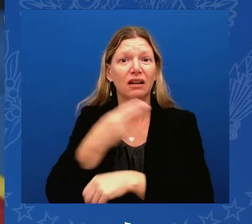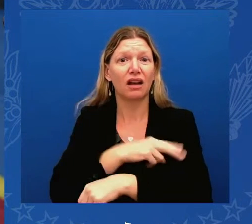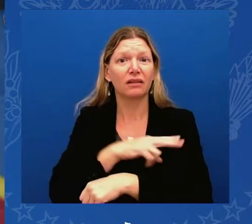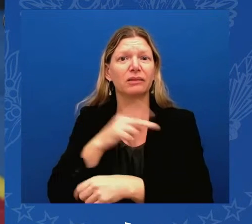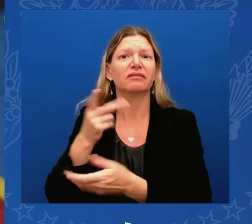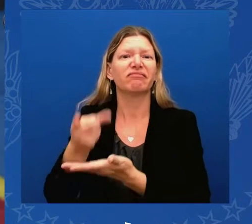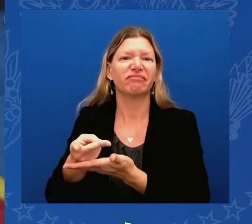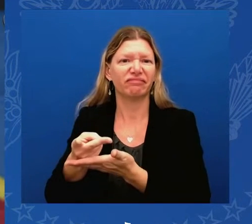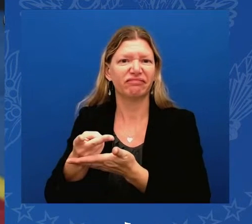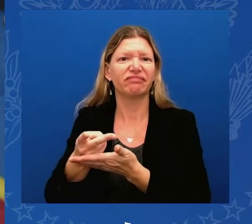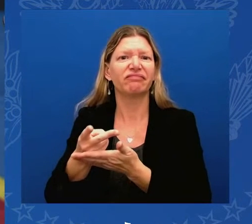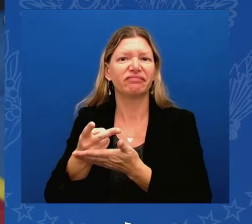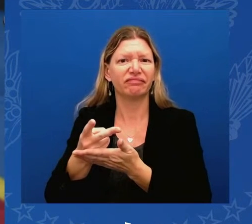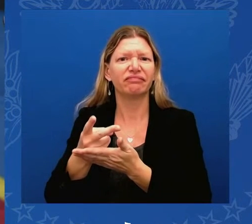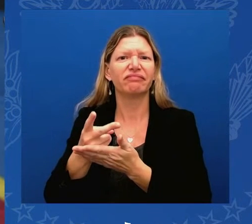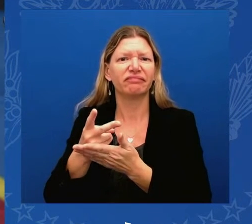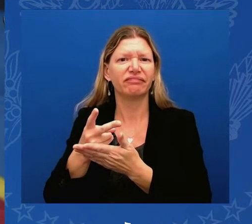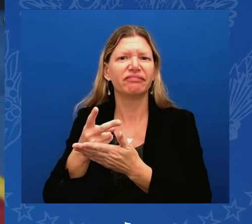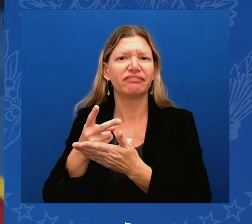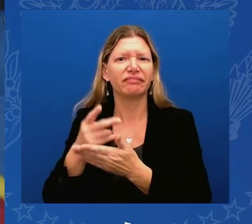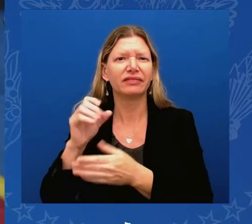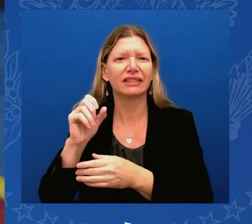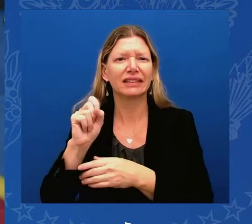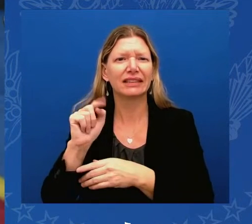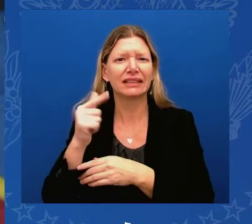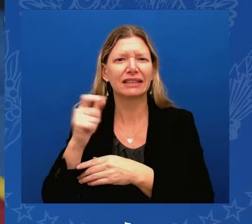he won the Bronze Star -- living next to a burn pit.